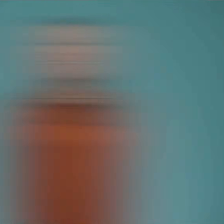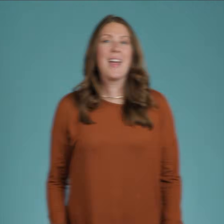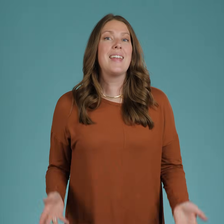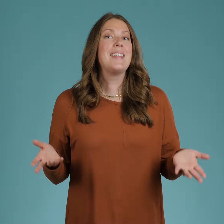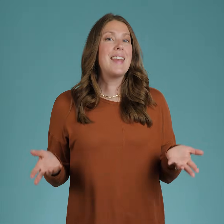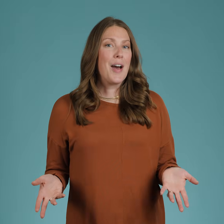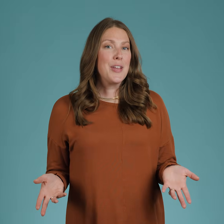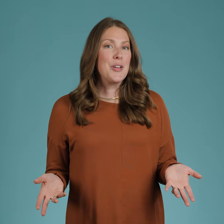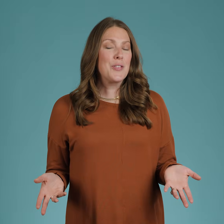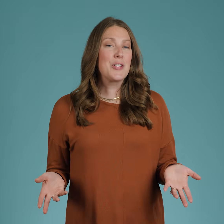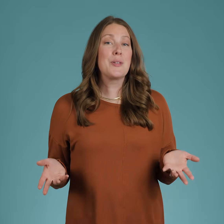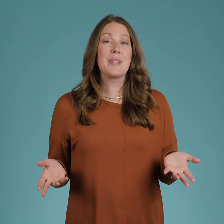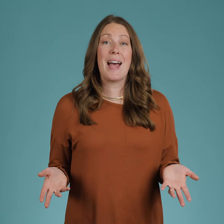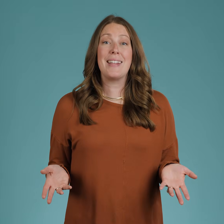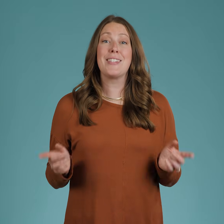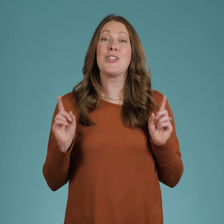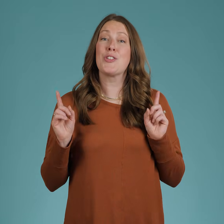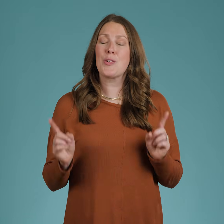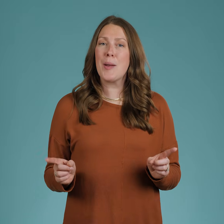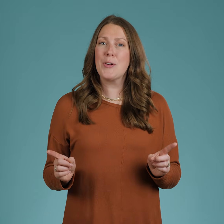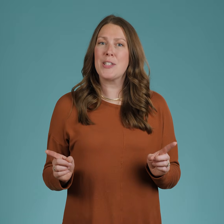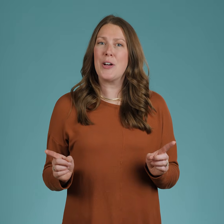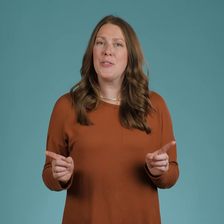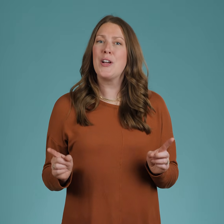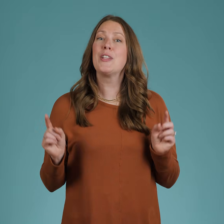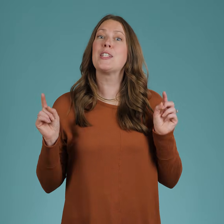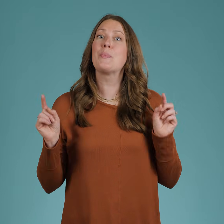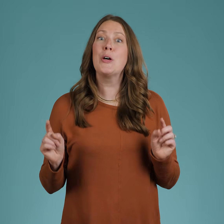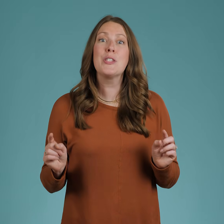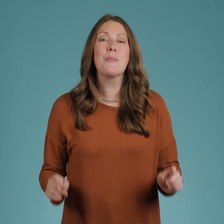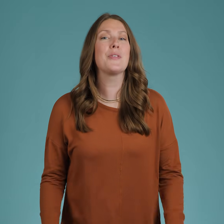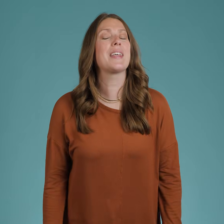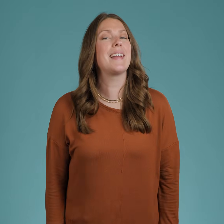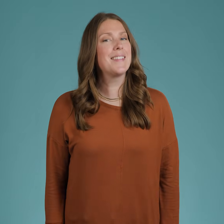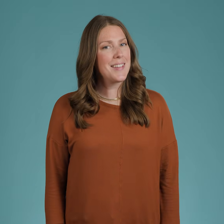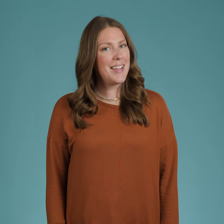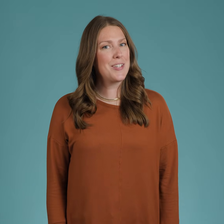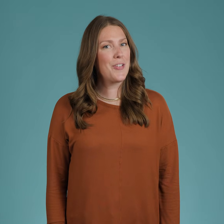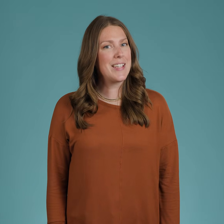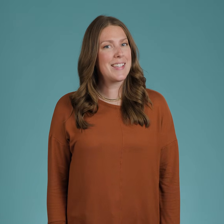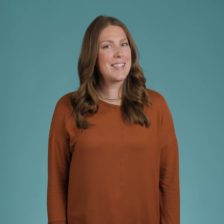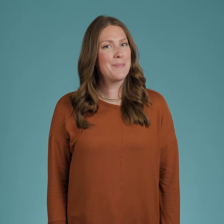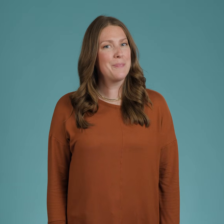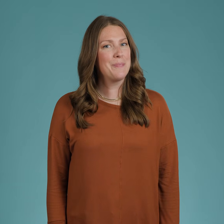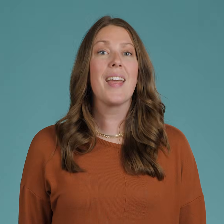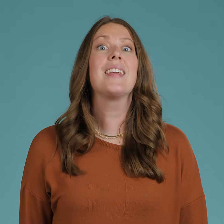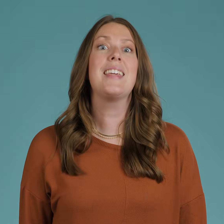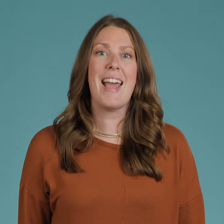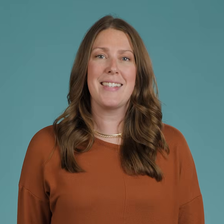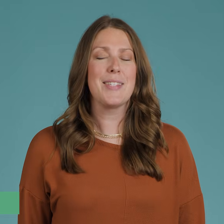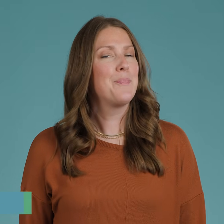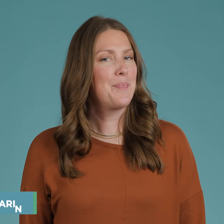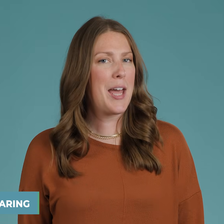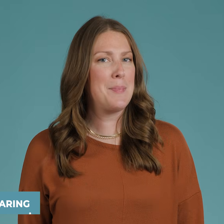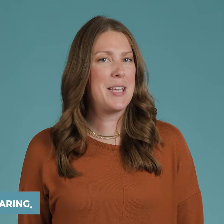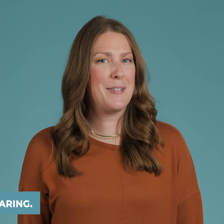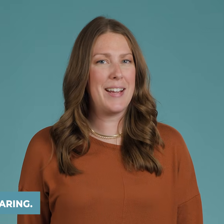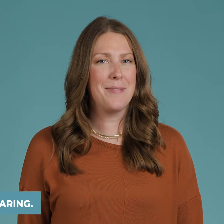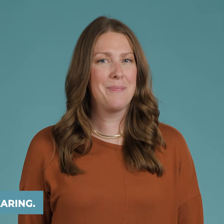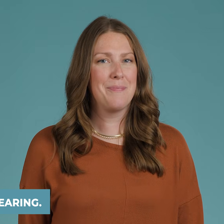Now that you've learned some signs to describe yourself, let's put some of those signs into phrases. Yes. I'm hearing.